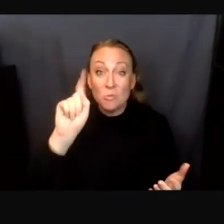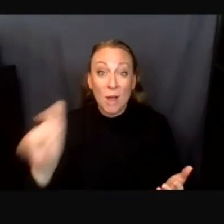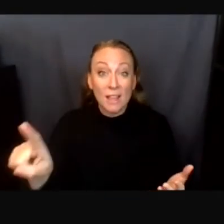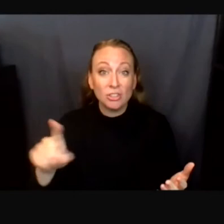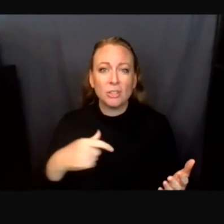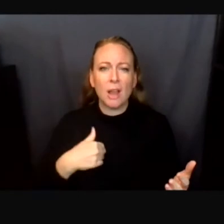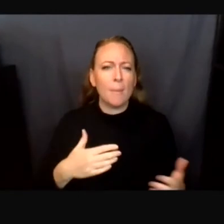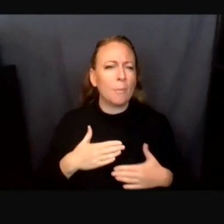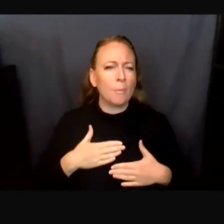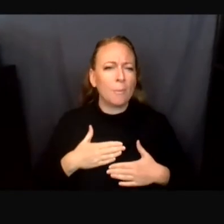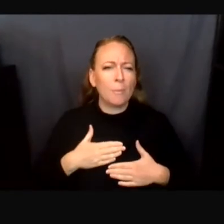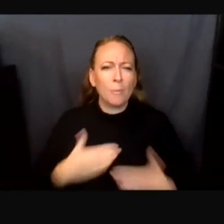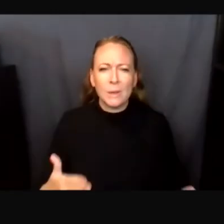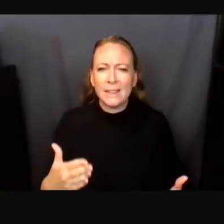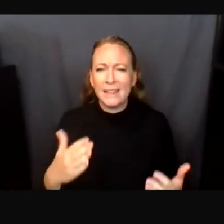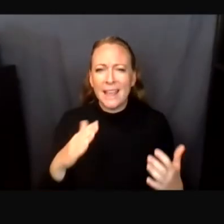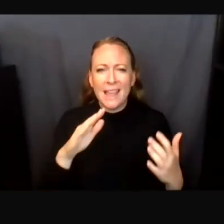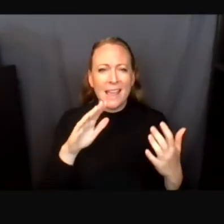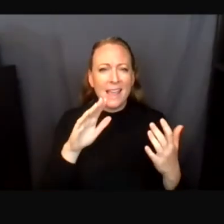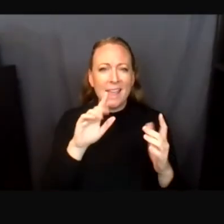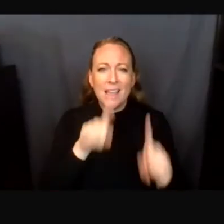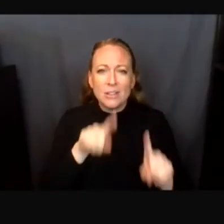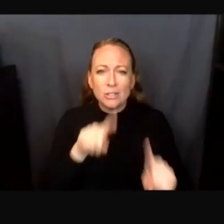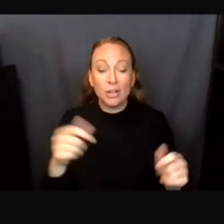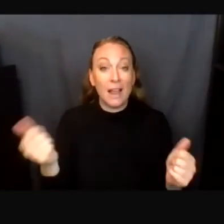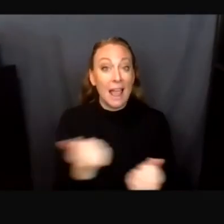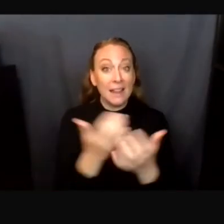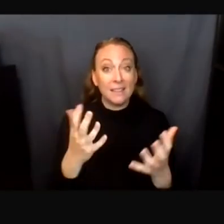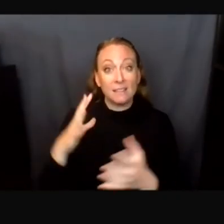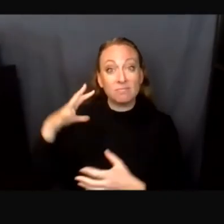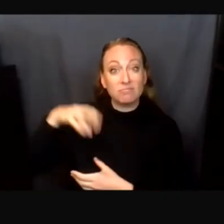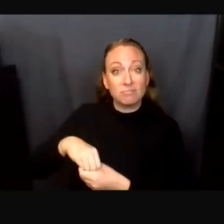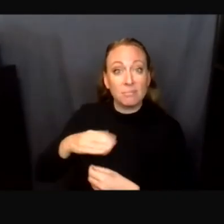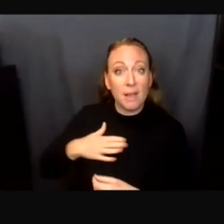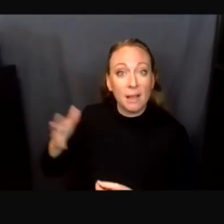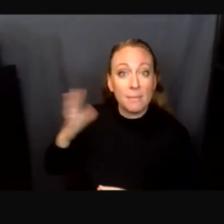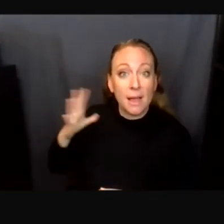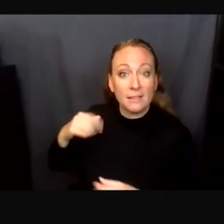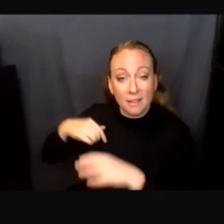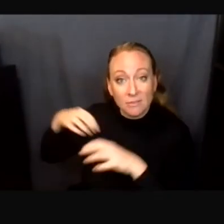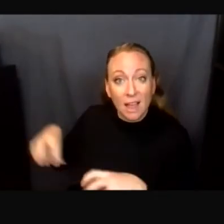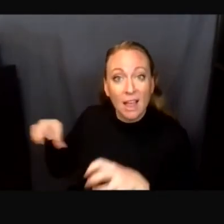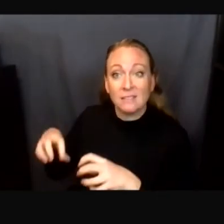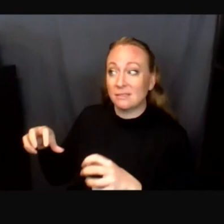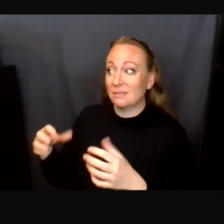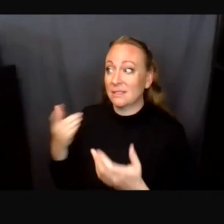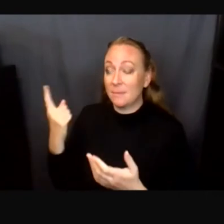about anything that I've done or have not done, or anything about disabilities.